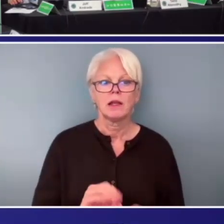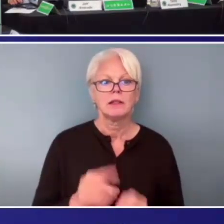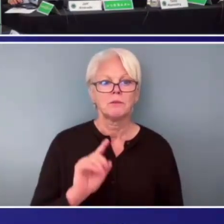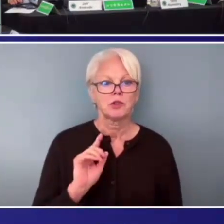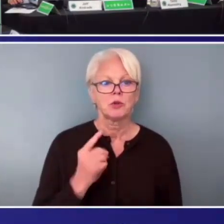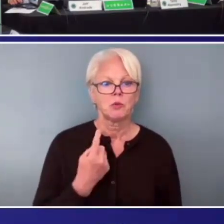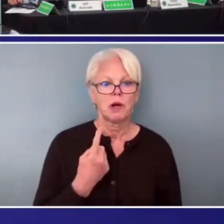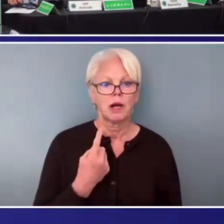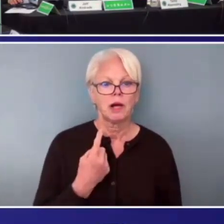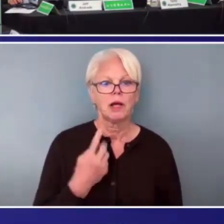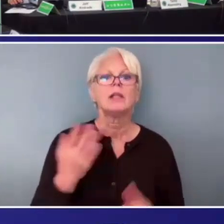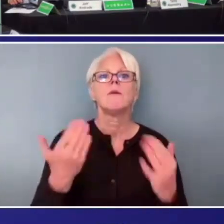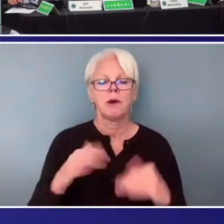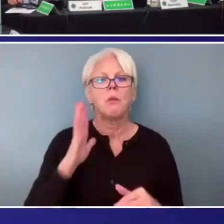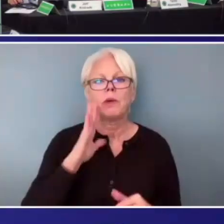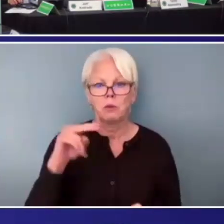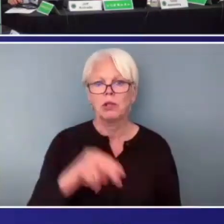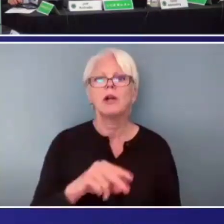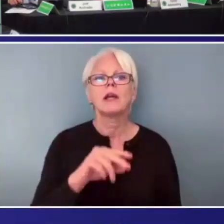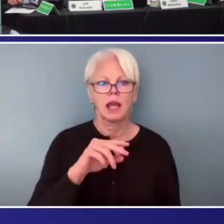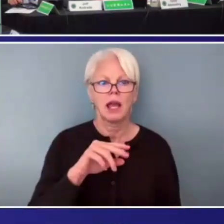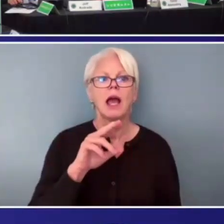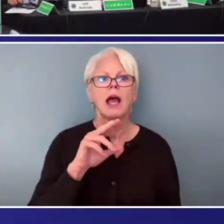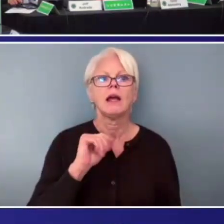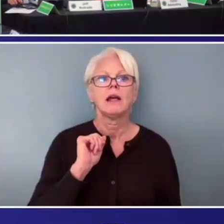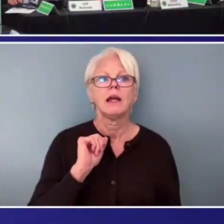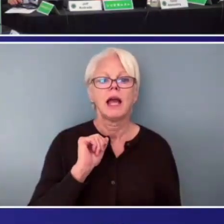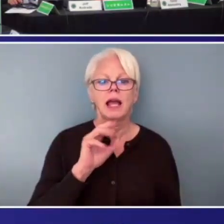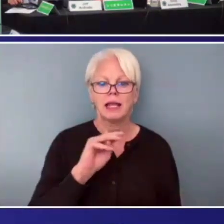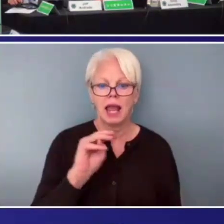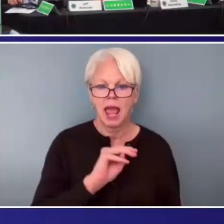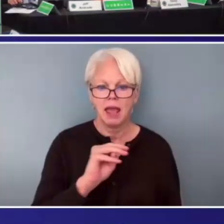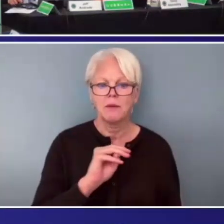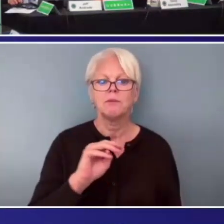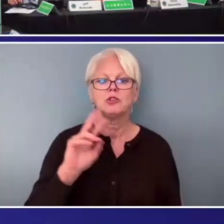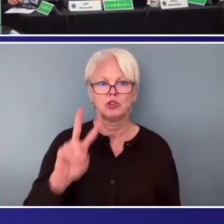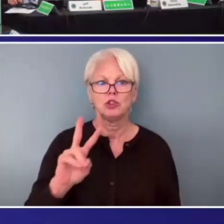but we will look at subsection (m)(2), paragraph (2), institutionally determined